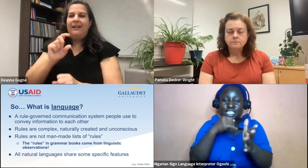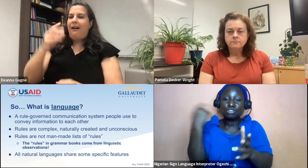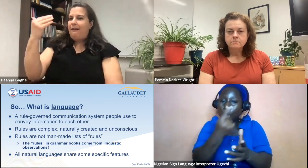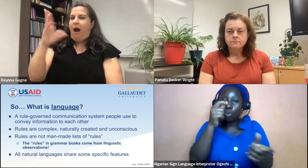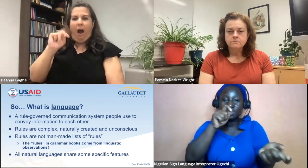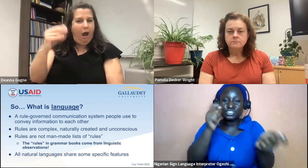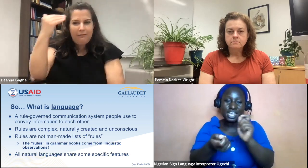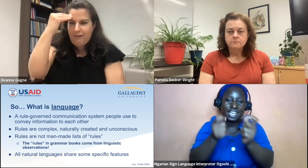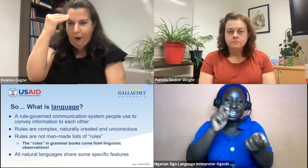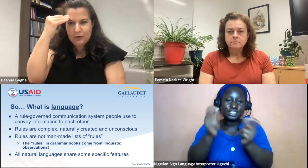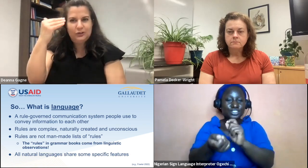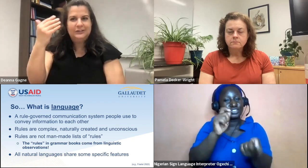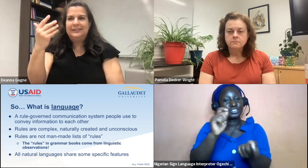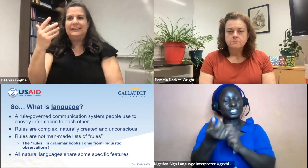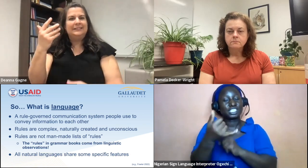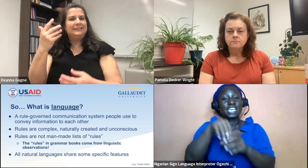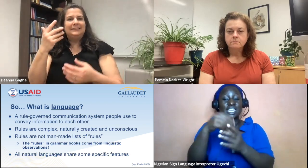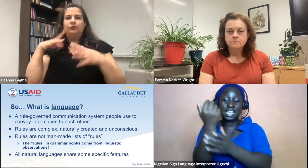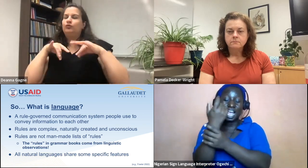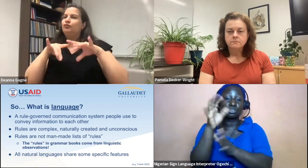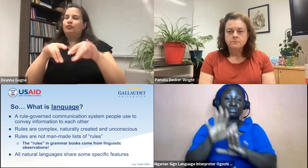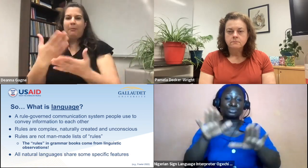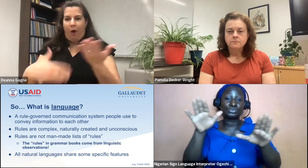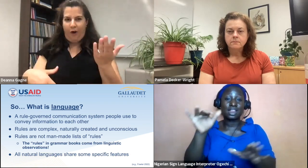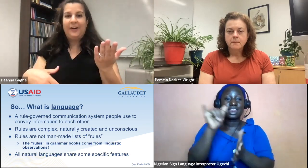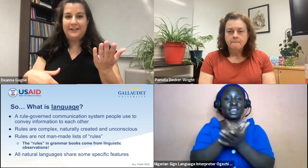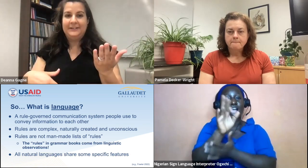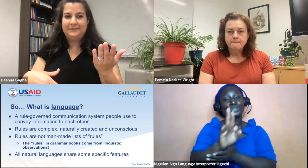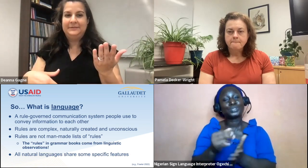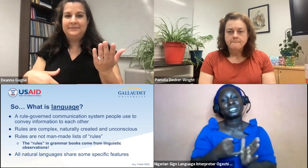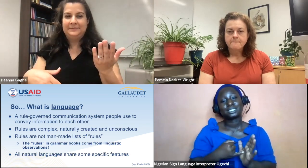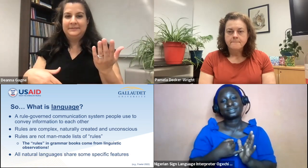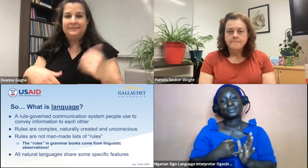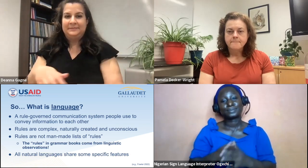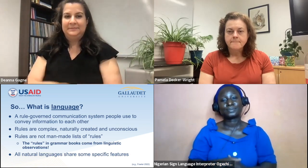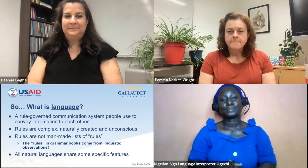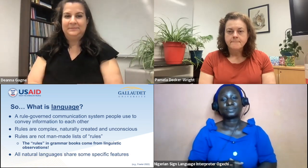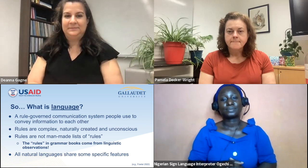This is the natural creative process, you know, that is